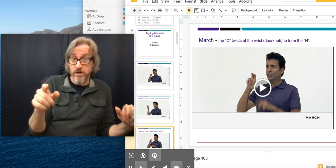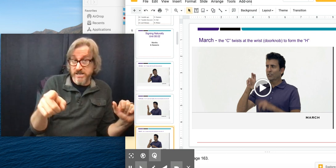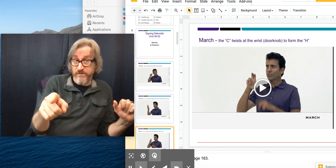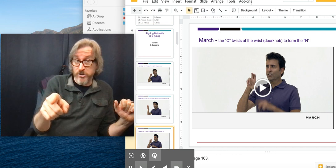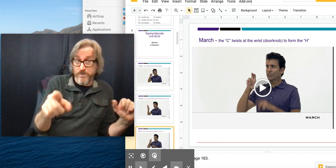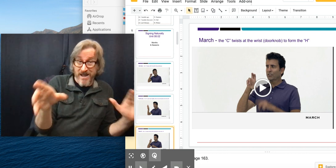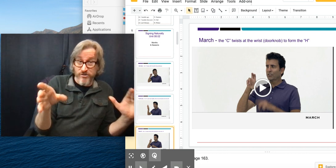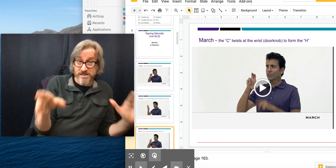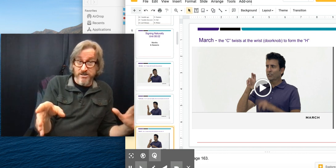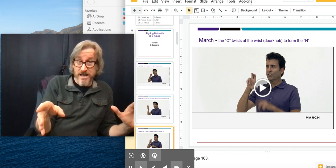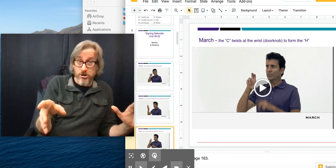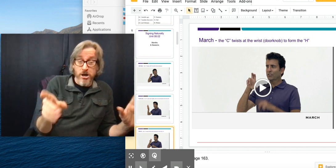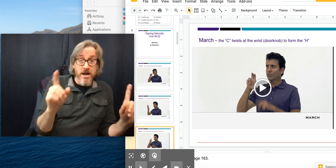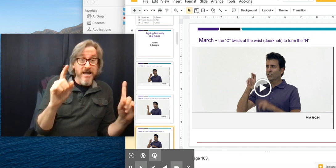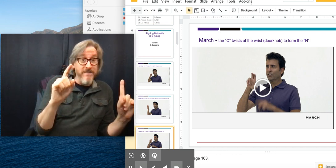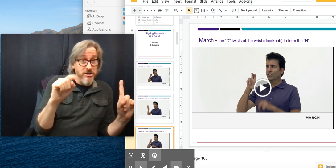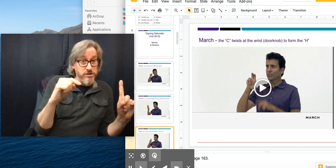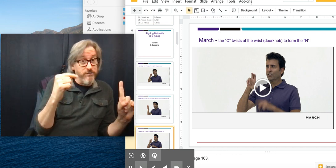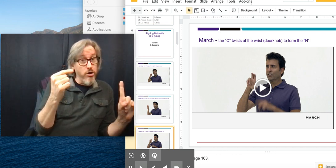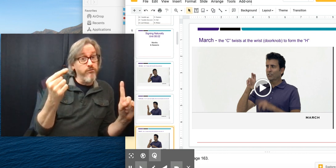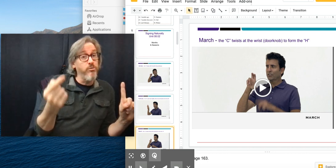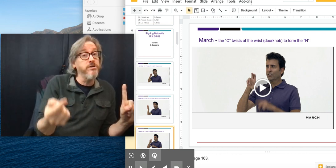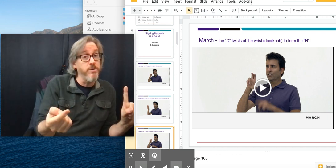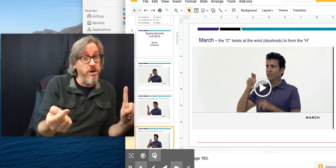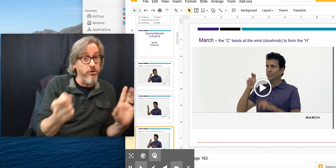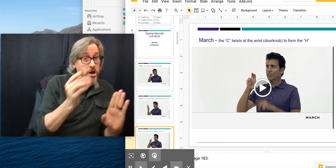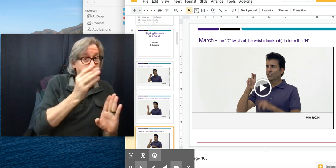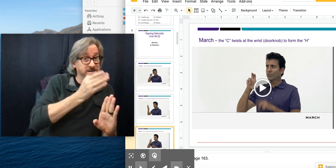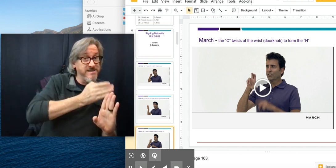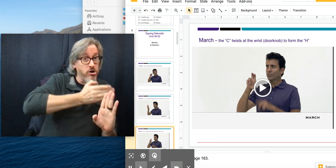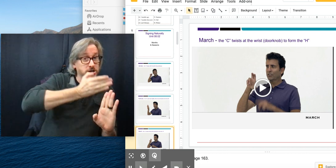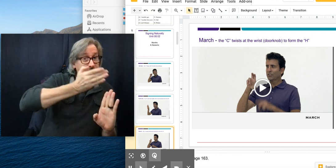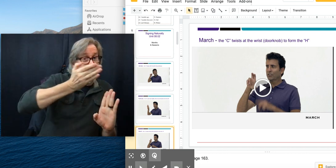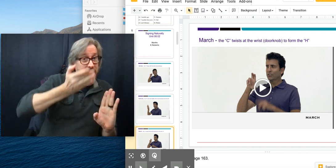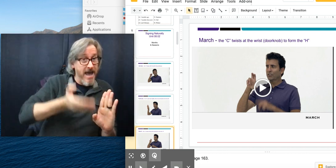he's fingerspelling every single letter they just flow from one to another the start and